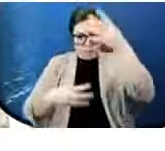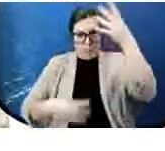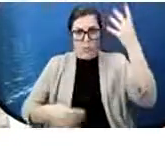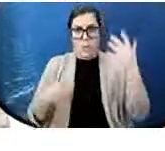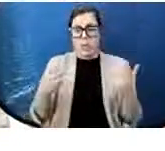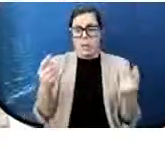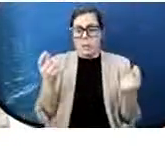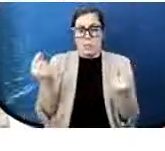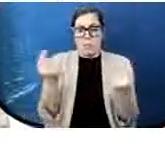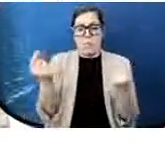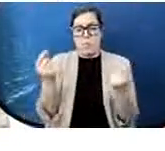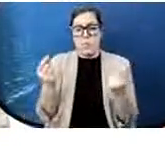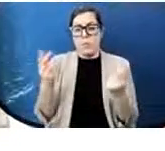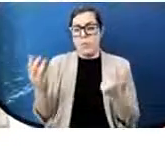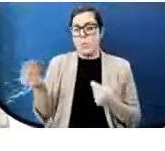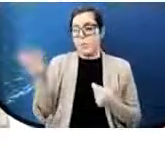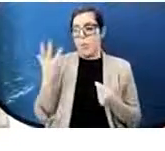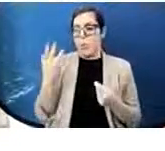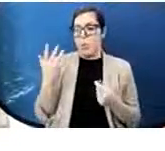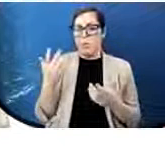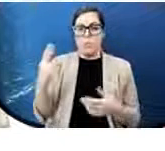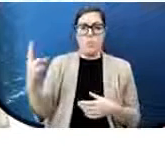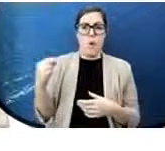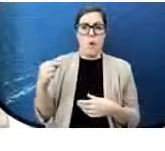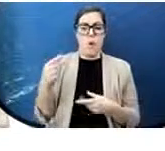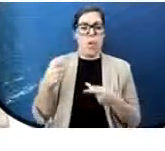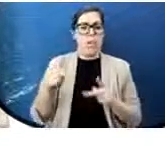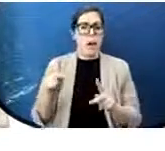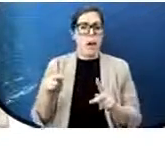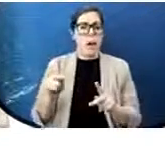anything to study abroad and they'll be on their own? Or are they going to be told they can study